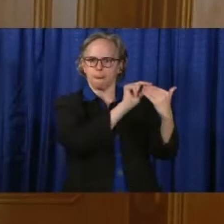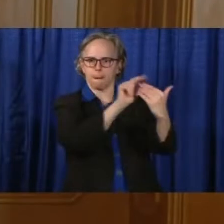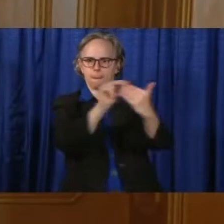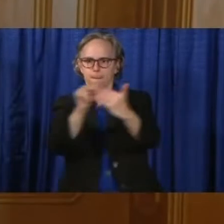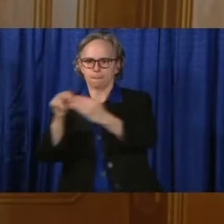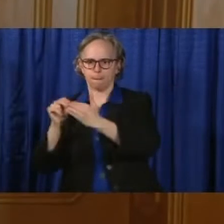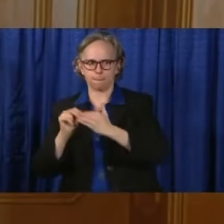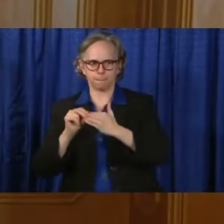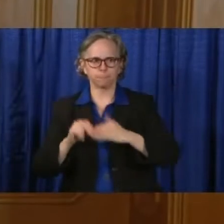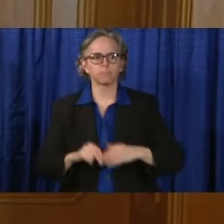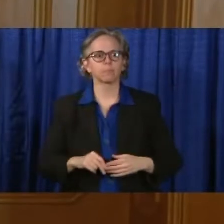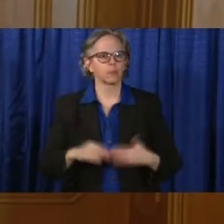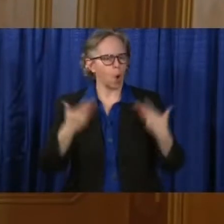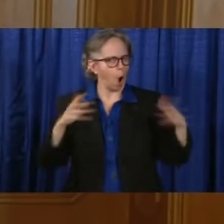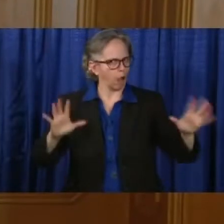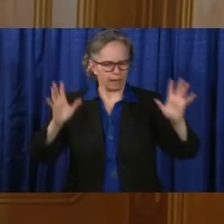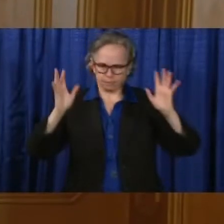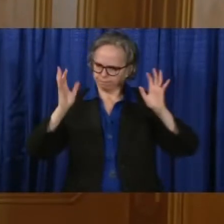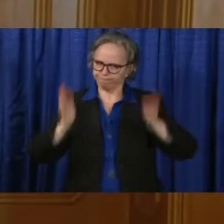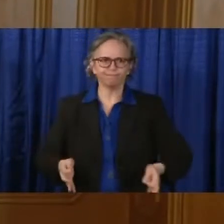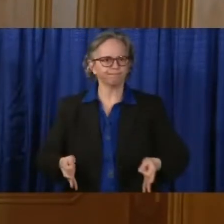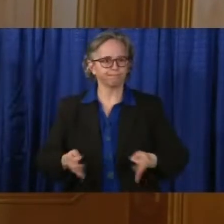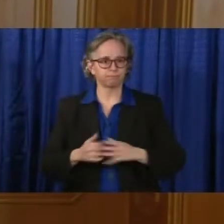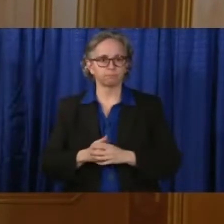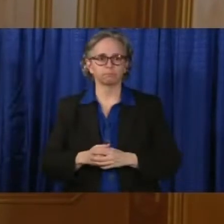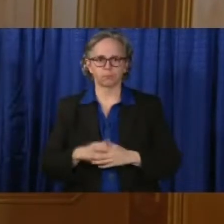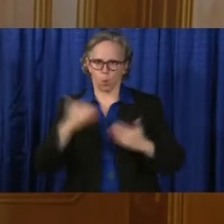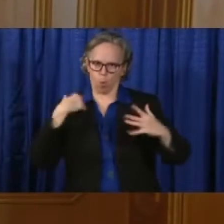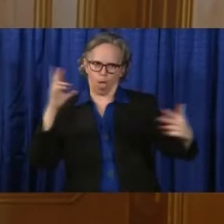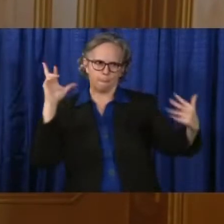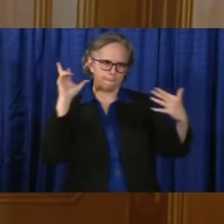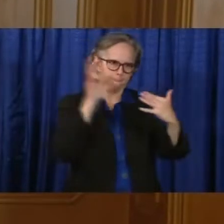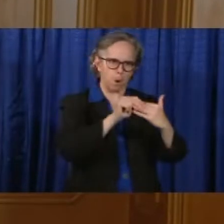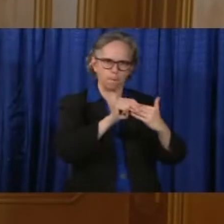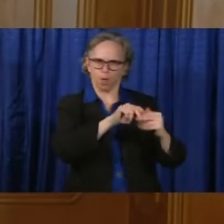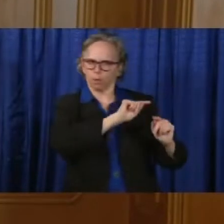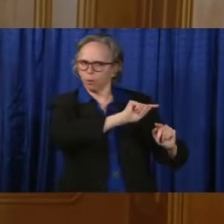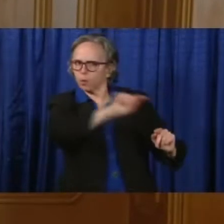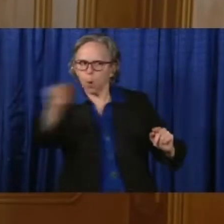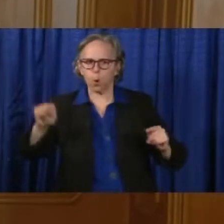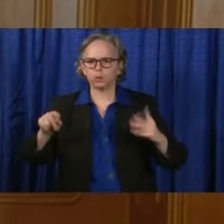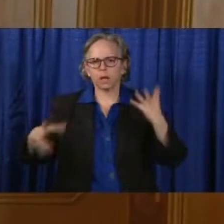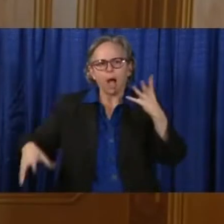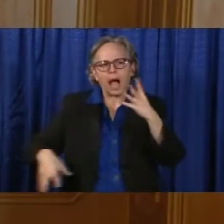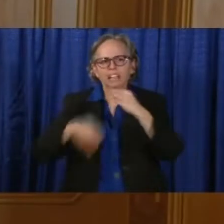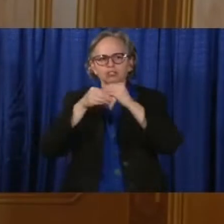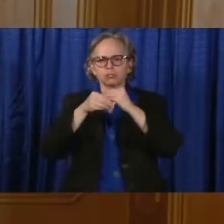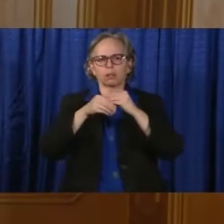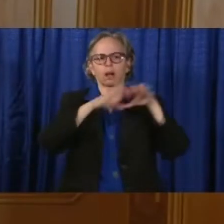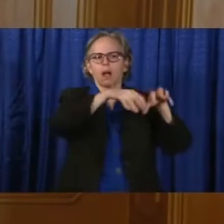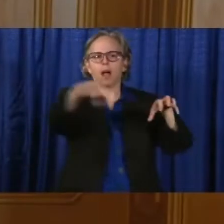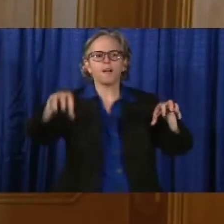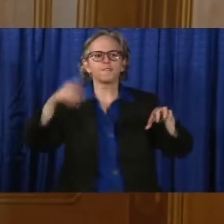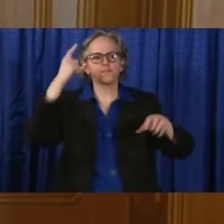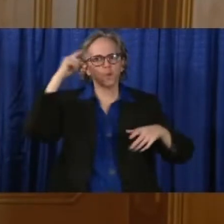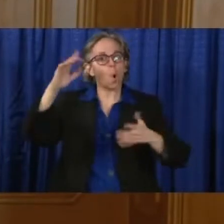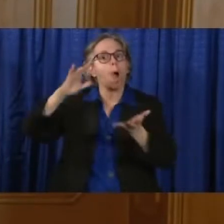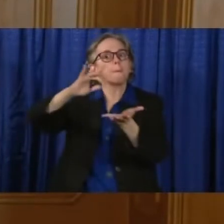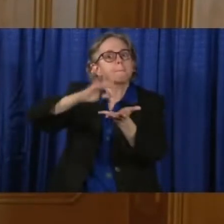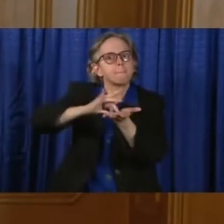PICKED OUT AS ADDITIONAL SITES, AS PLACES WHERE WE CAN EXPAND AND PUT BEDS AND SEE